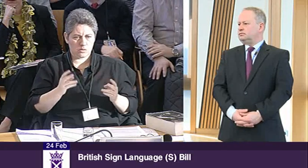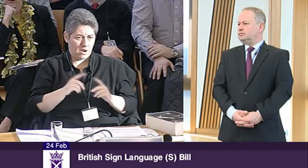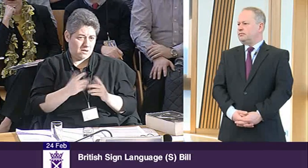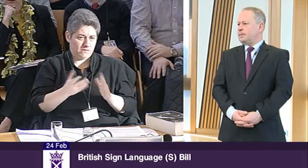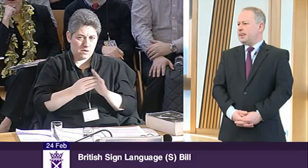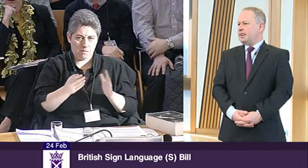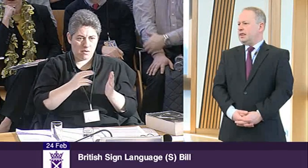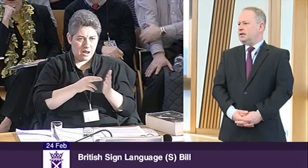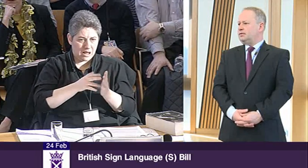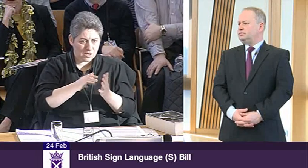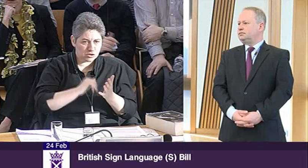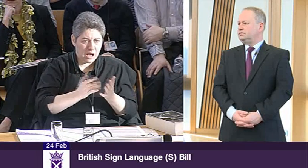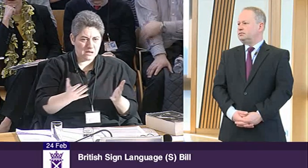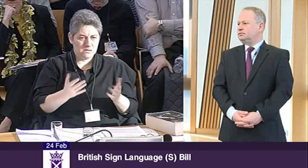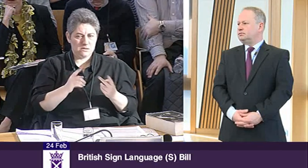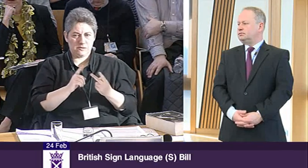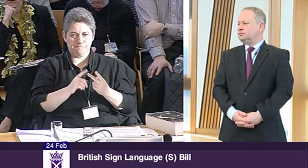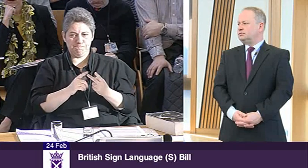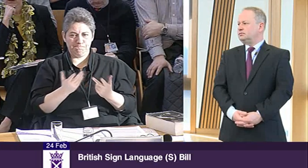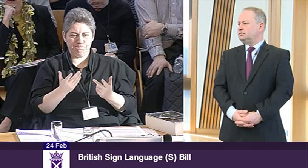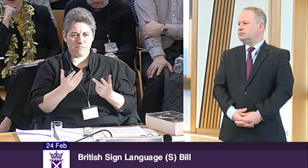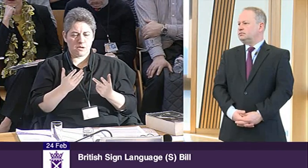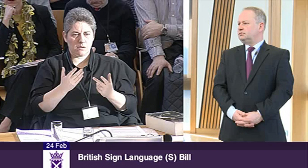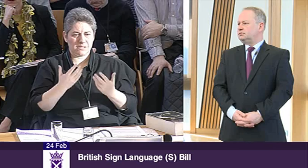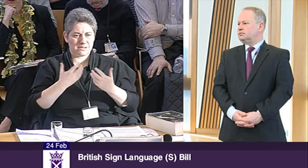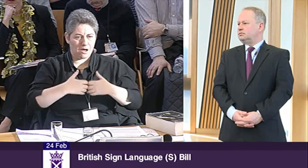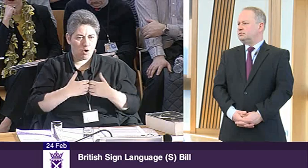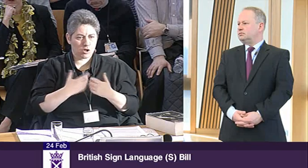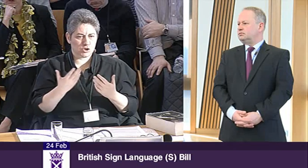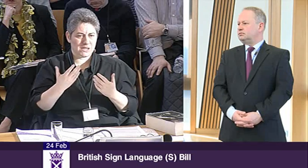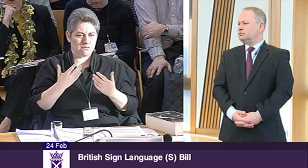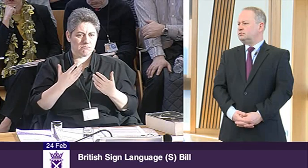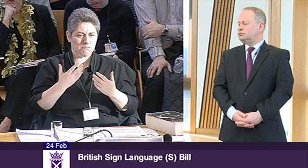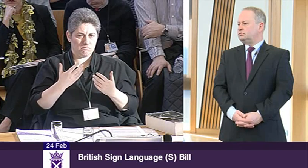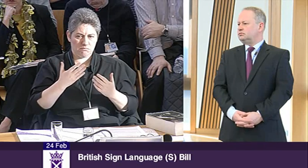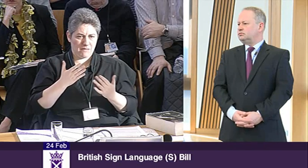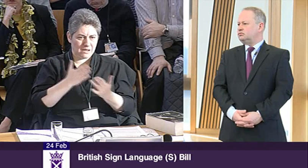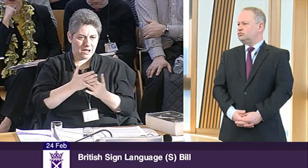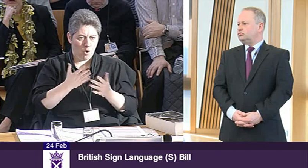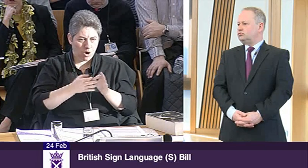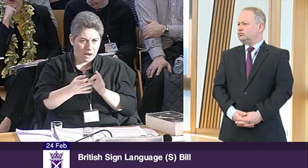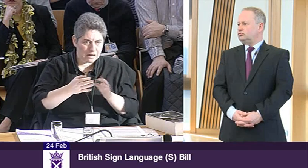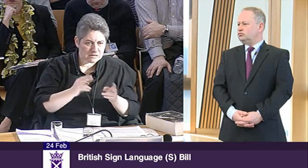There is an awful lot of duplication and repetition of services, for example in the national health